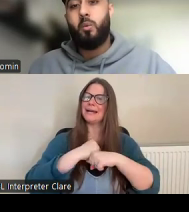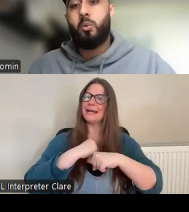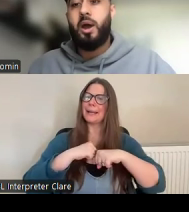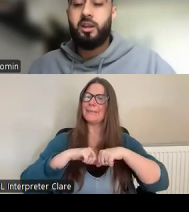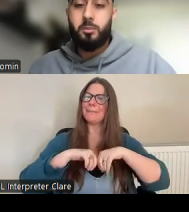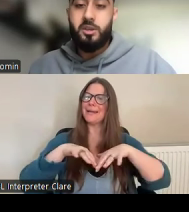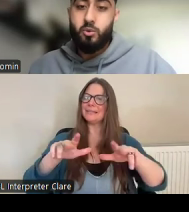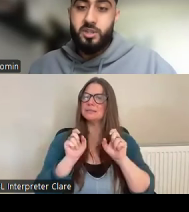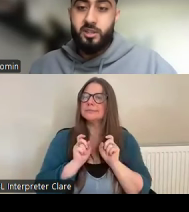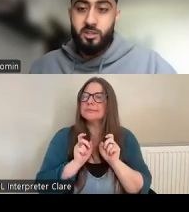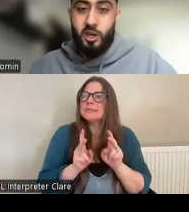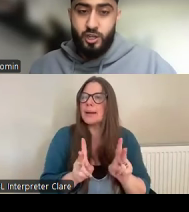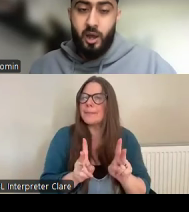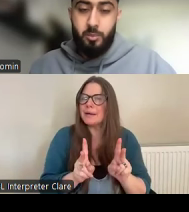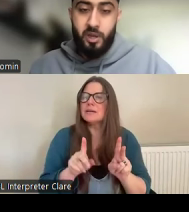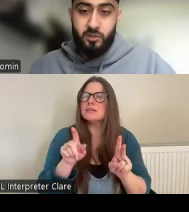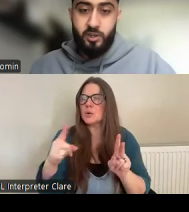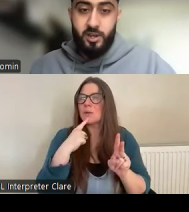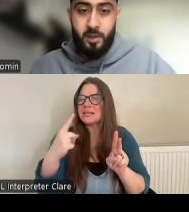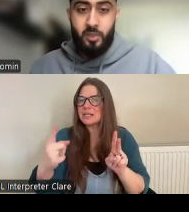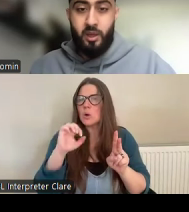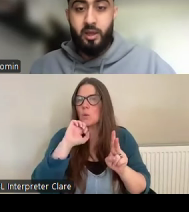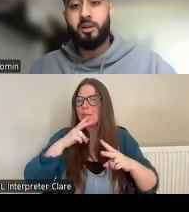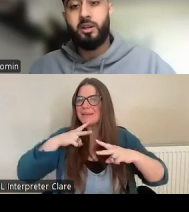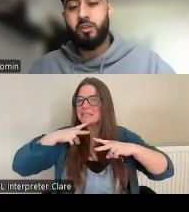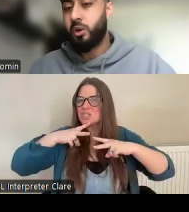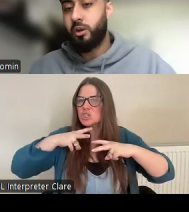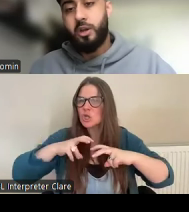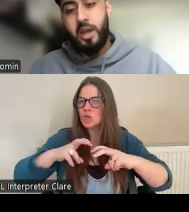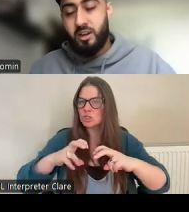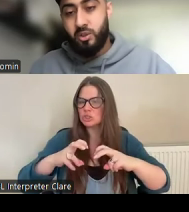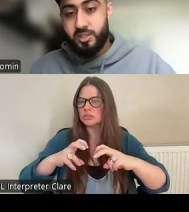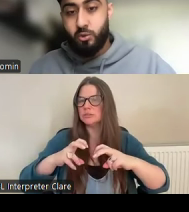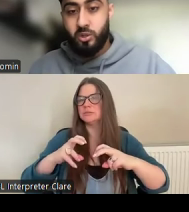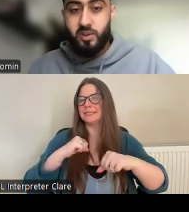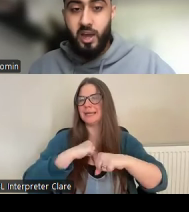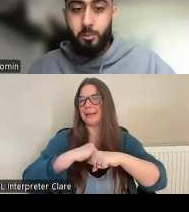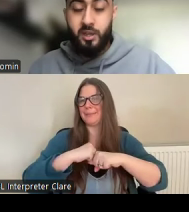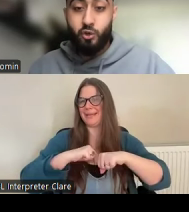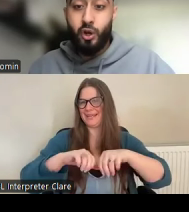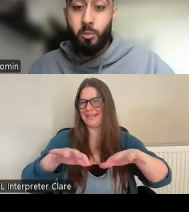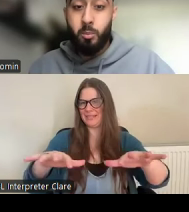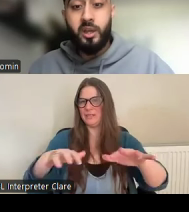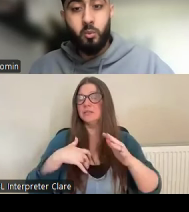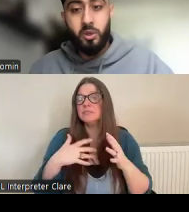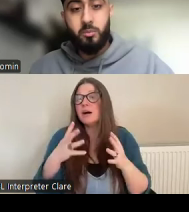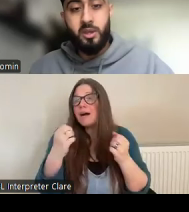we're going to be using search campaigns for today. If you want to look at any of these sorts of campaigns, you're going to book in with me